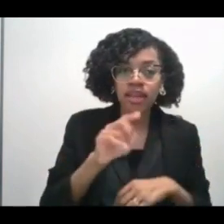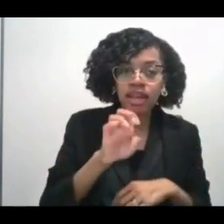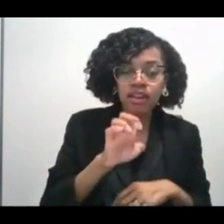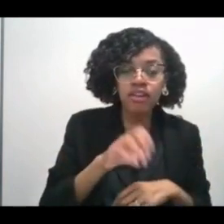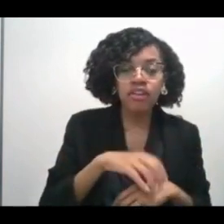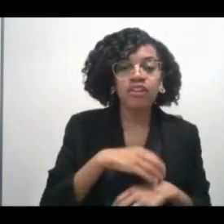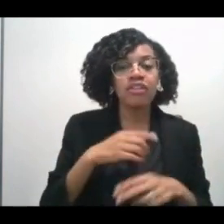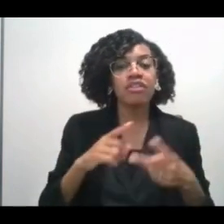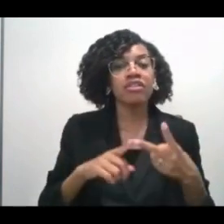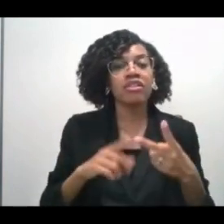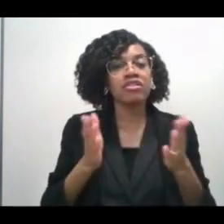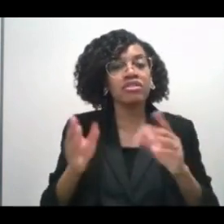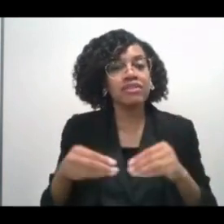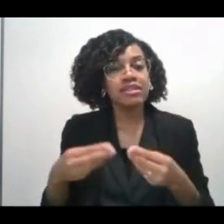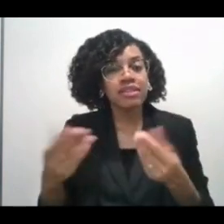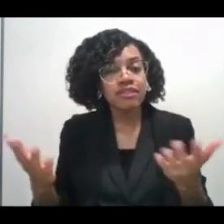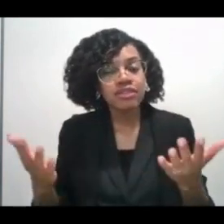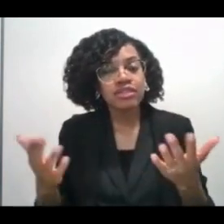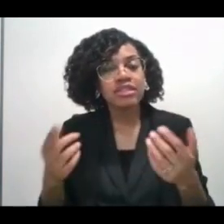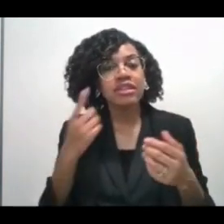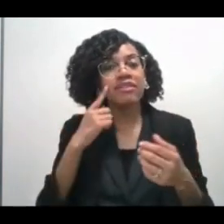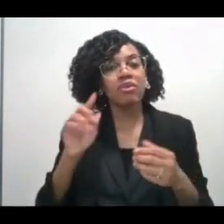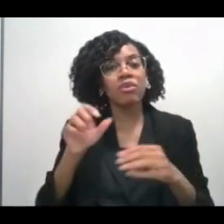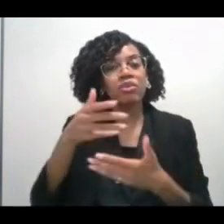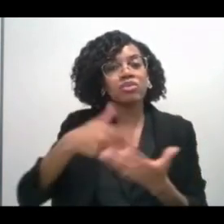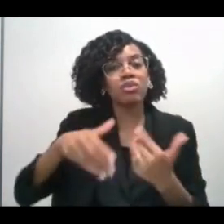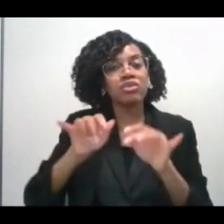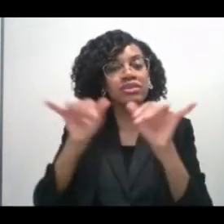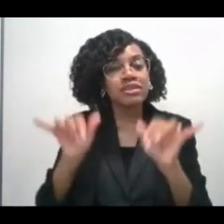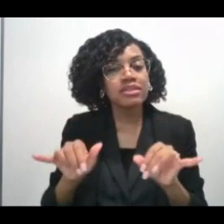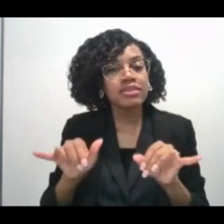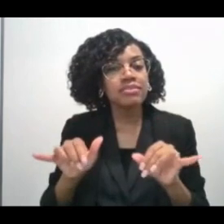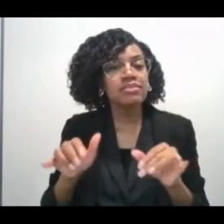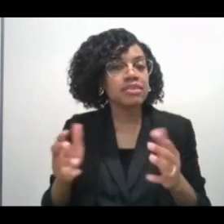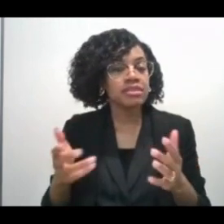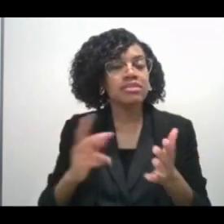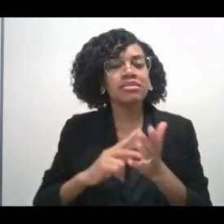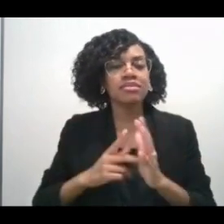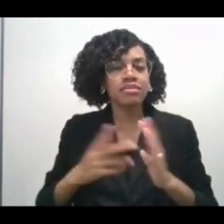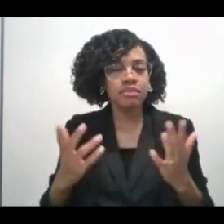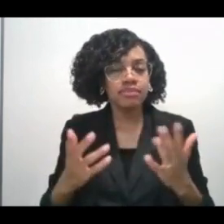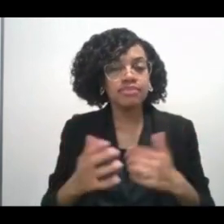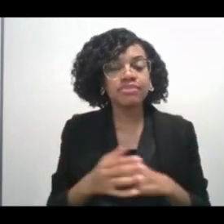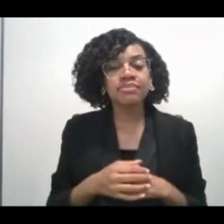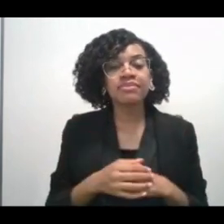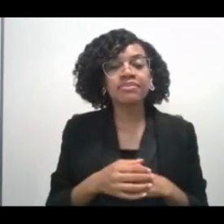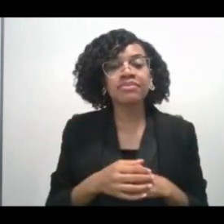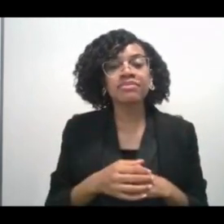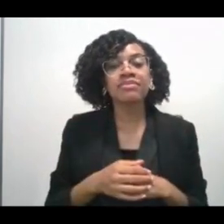for social systems. So being able to reduce people's